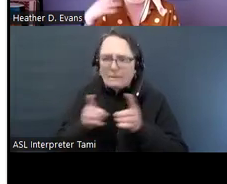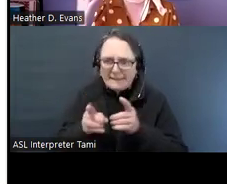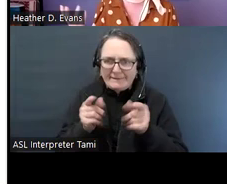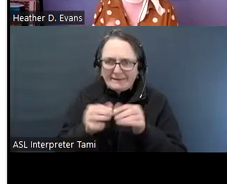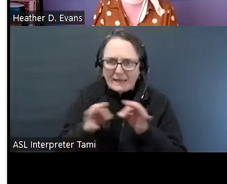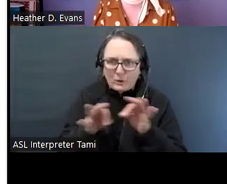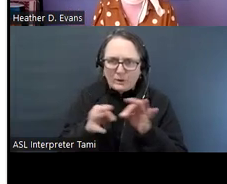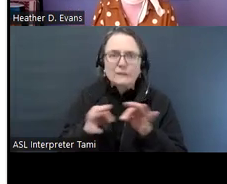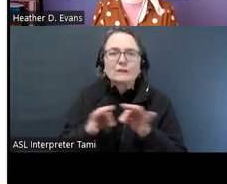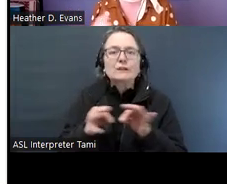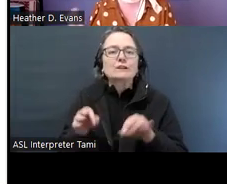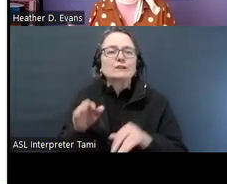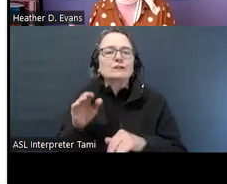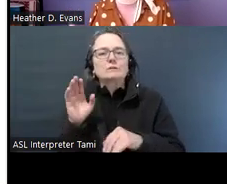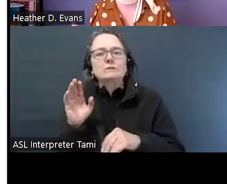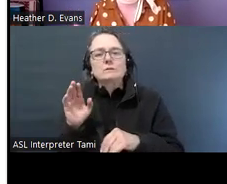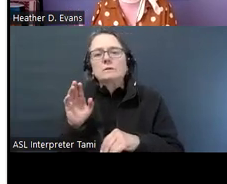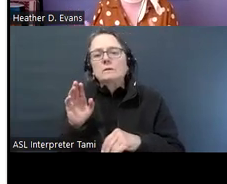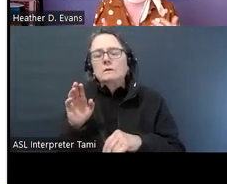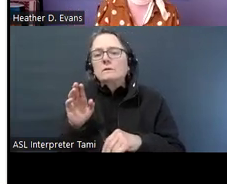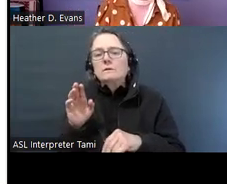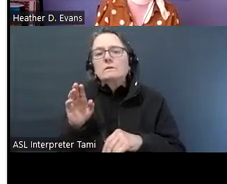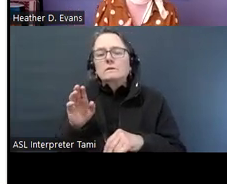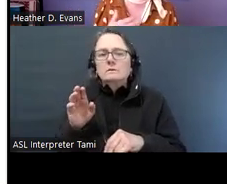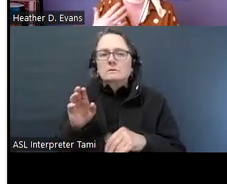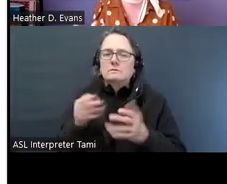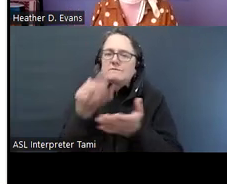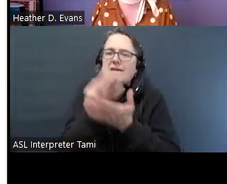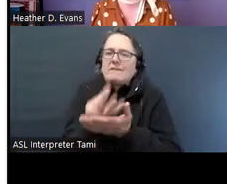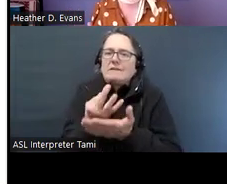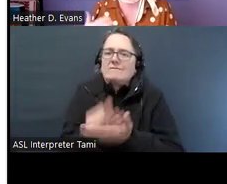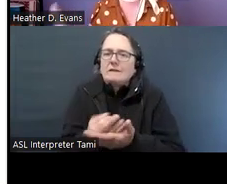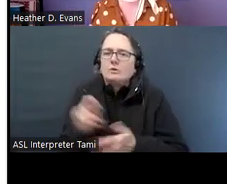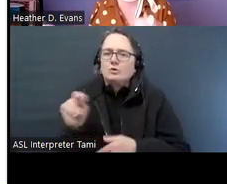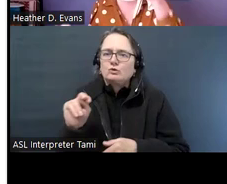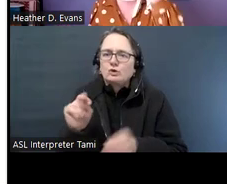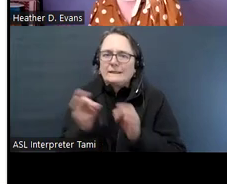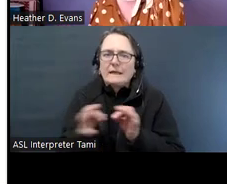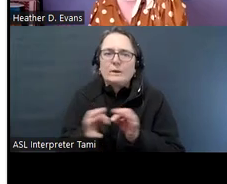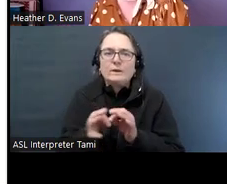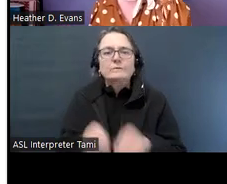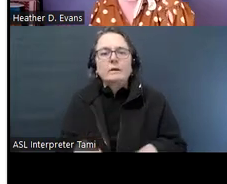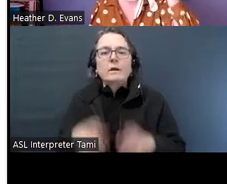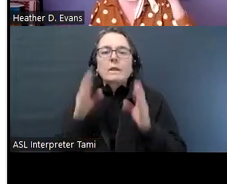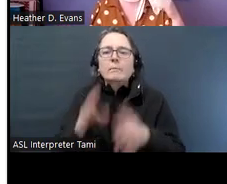Rather than say that someone is non-compliant, aggressive, disengaged, has poor hygiene,